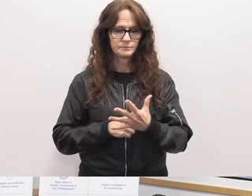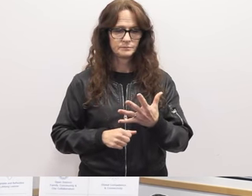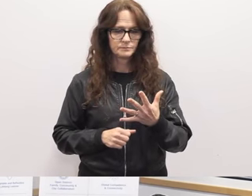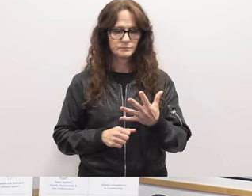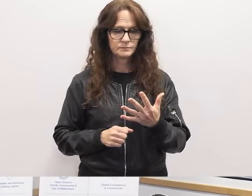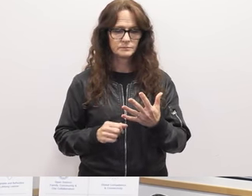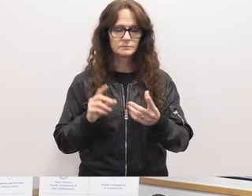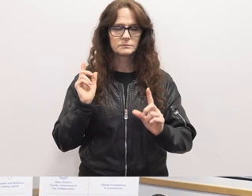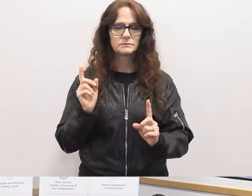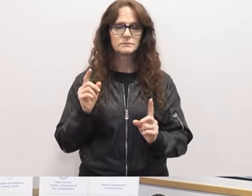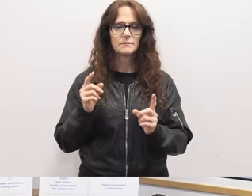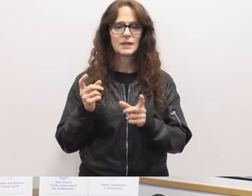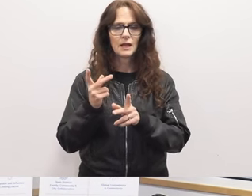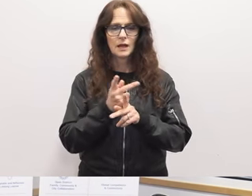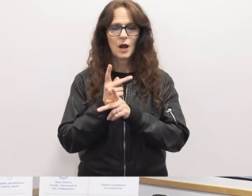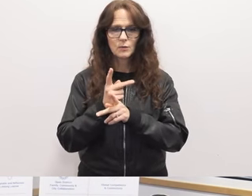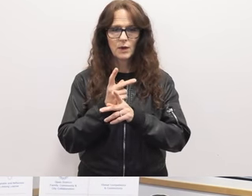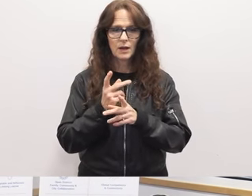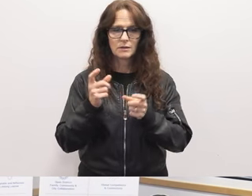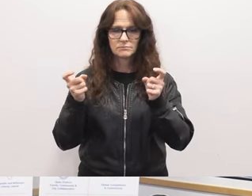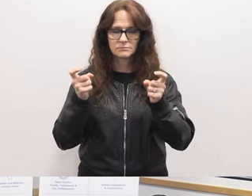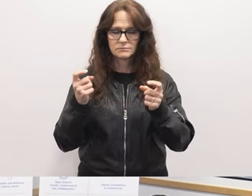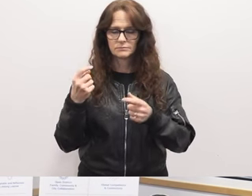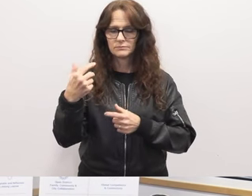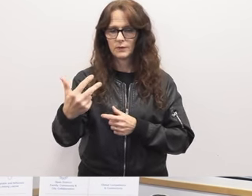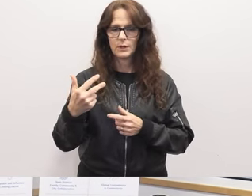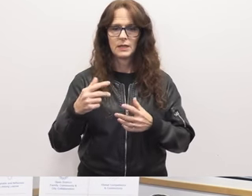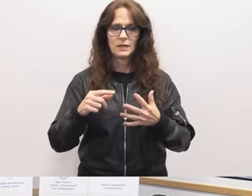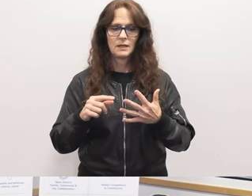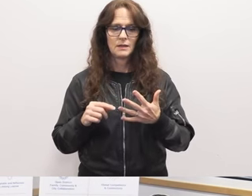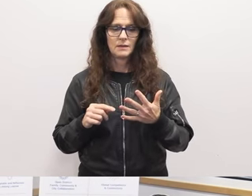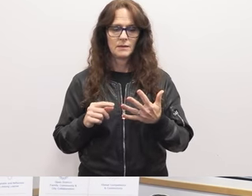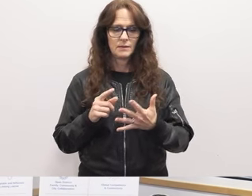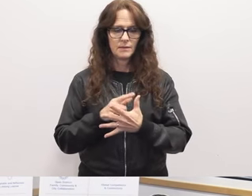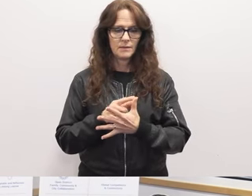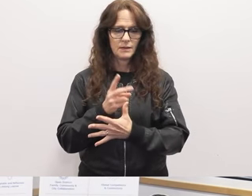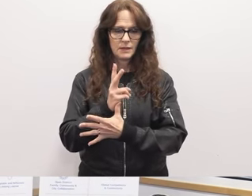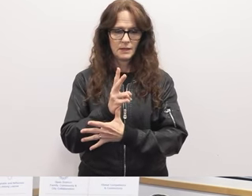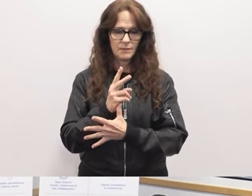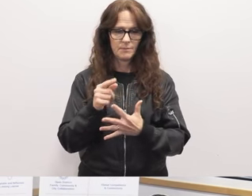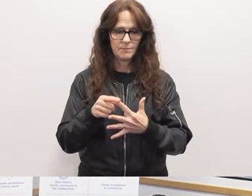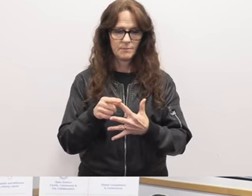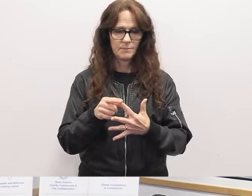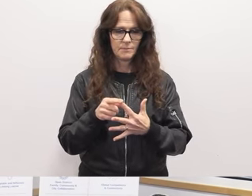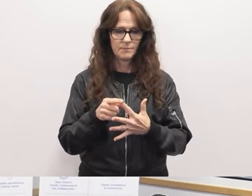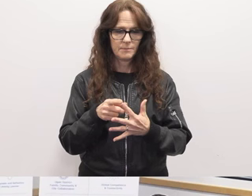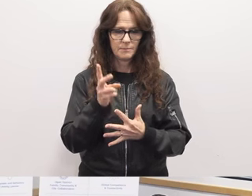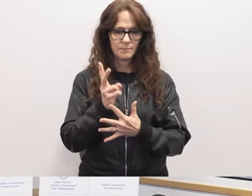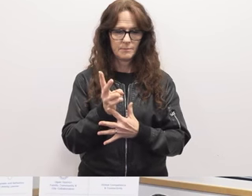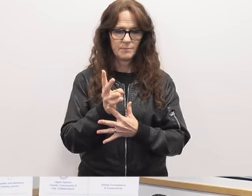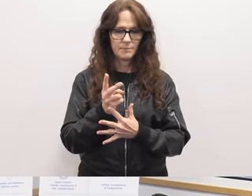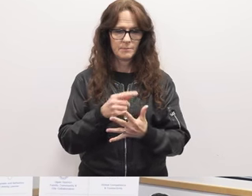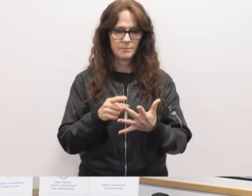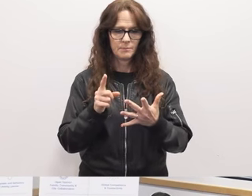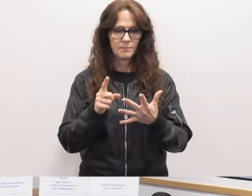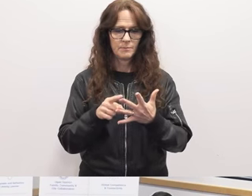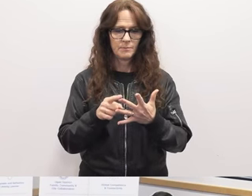[AJ Crabill] Number three. [Erik Miller] Keep. [Juan Benitez] Keep.